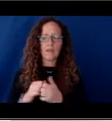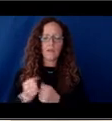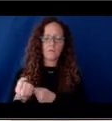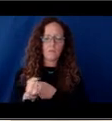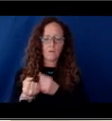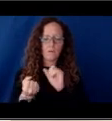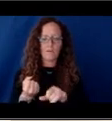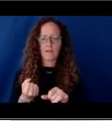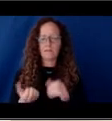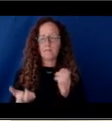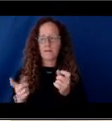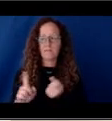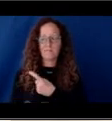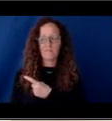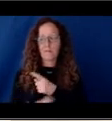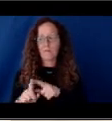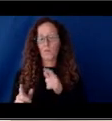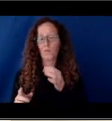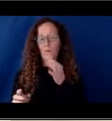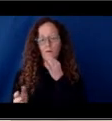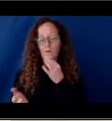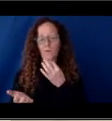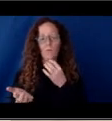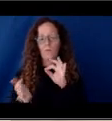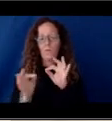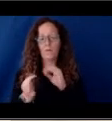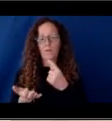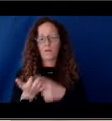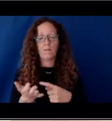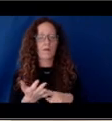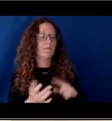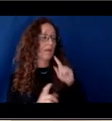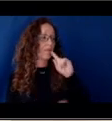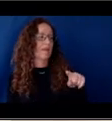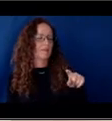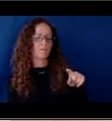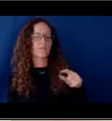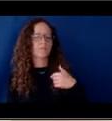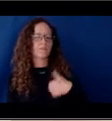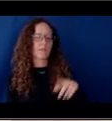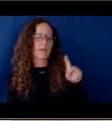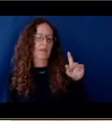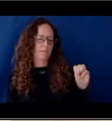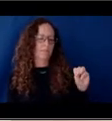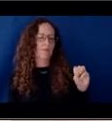I'll answer that. So OSHA is the official federal agency that oversees regulations when